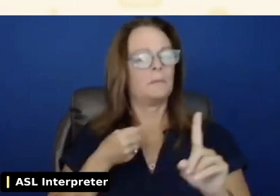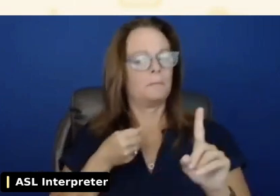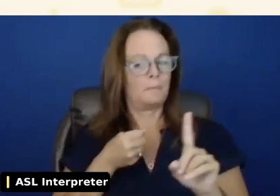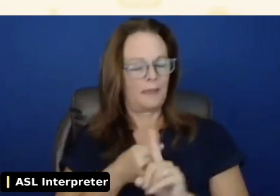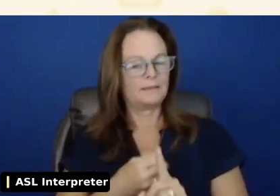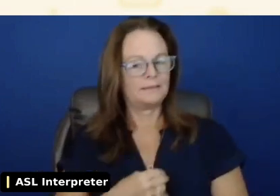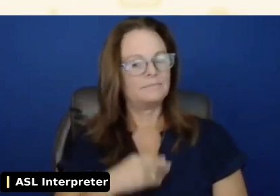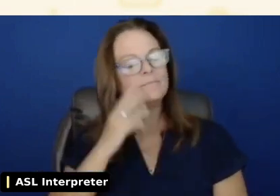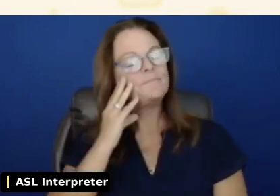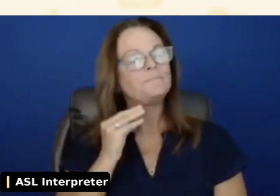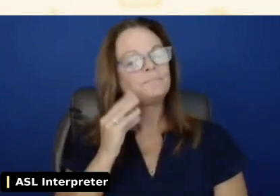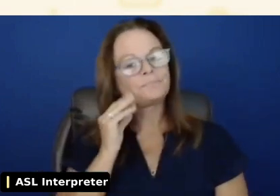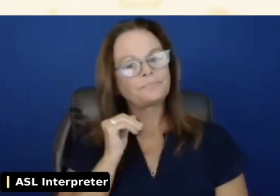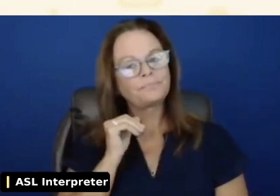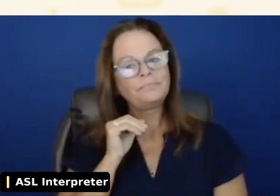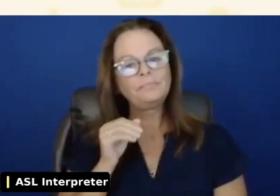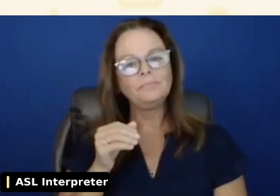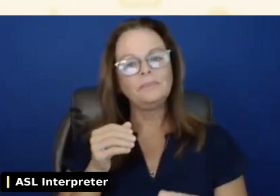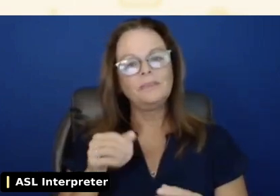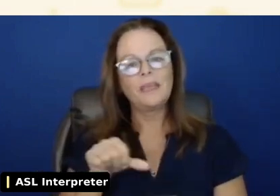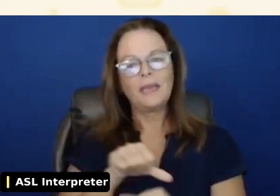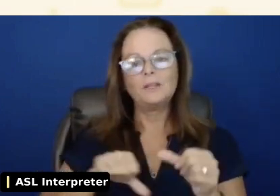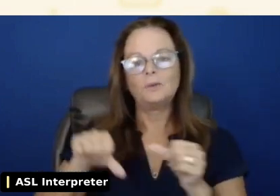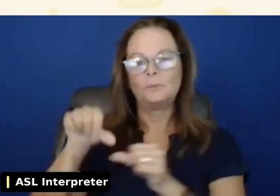and interaction, and also engagement.